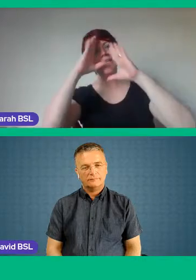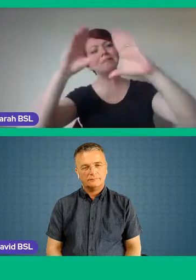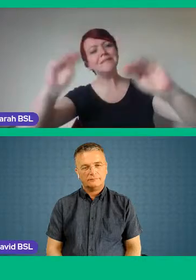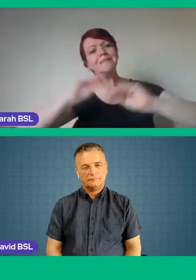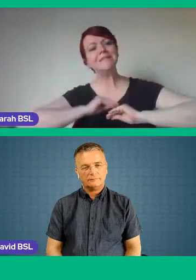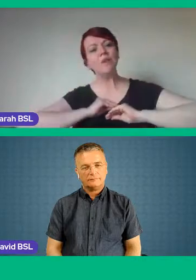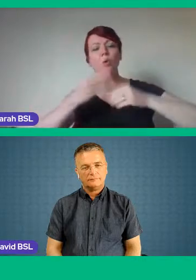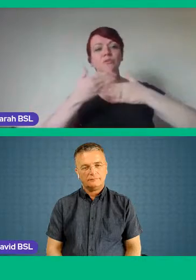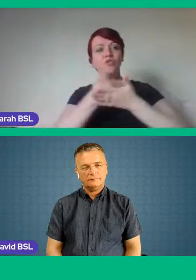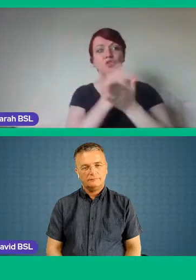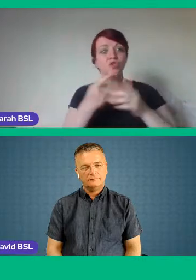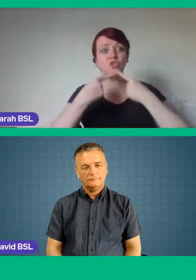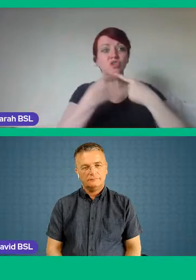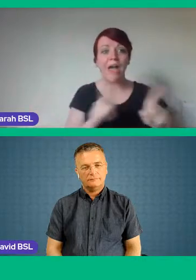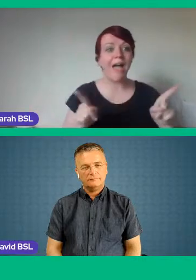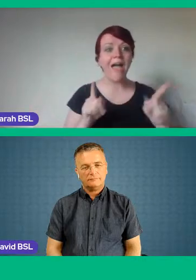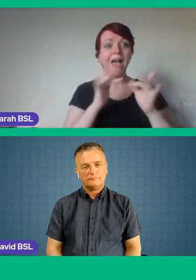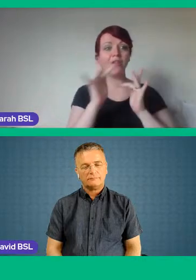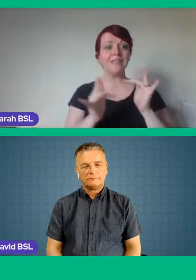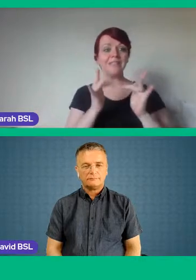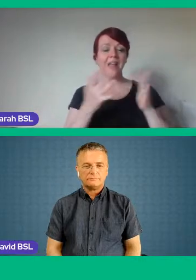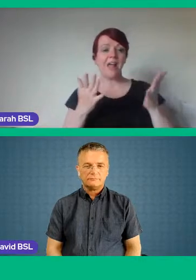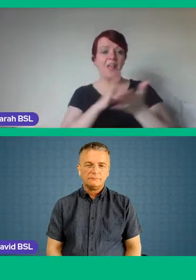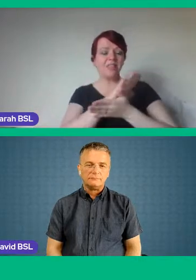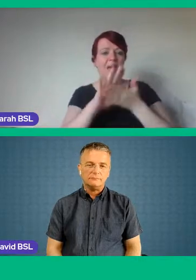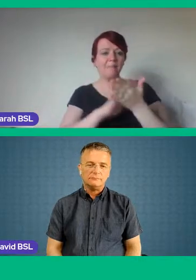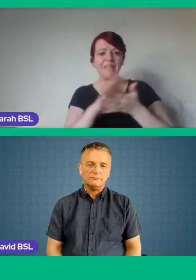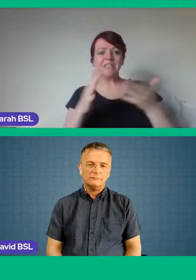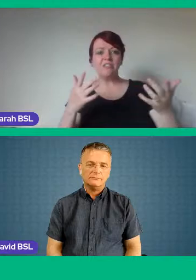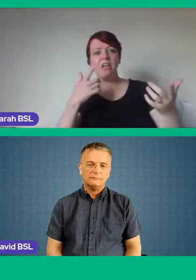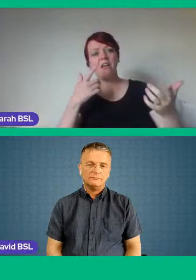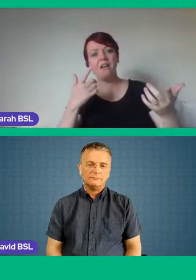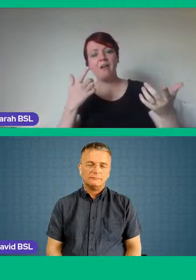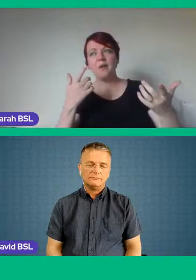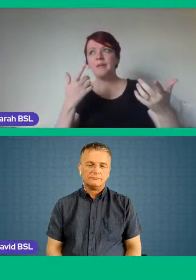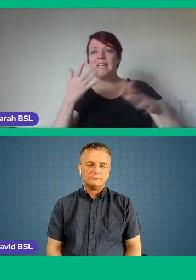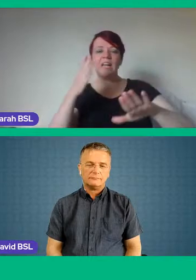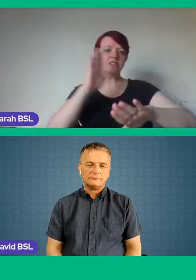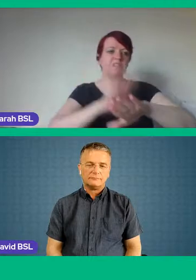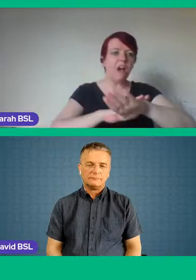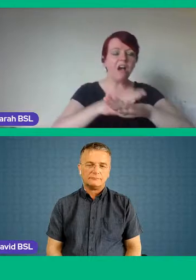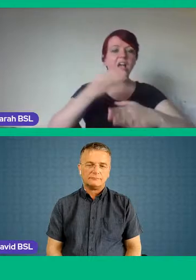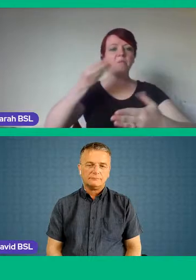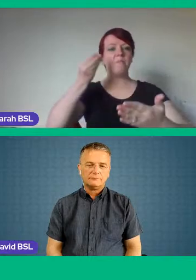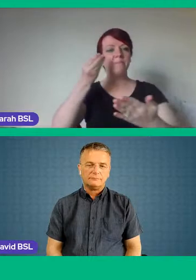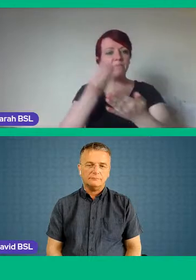And why can't other people try to do that, who have less resource than you in terms of